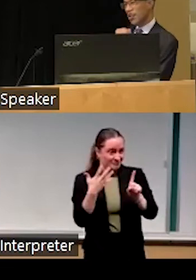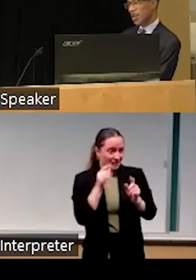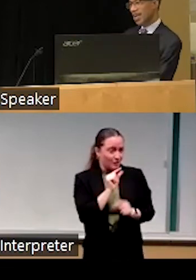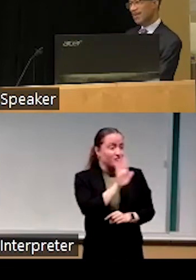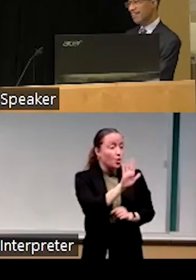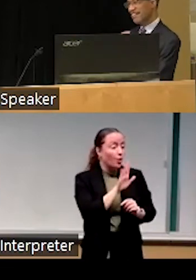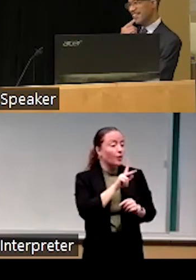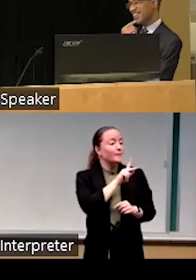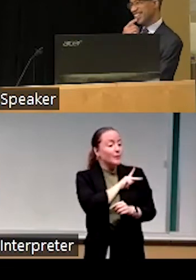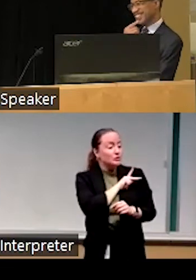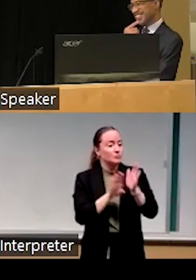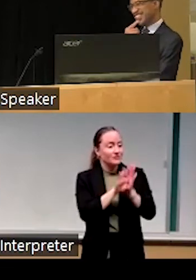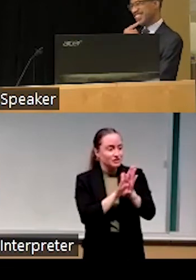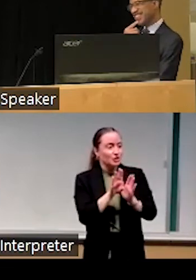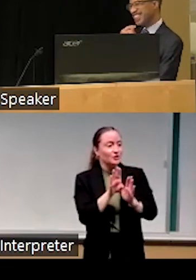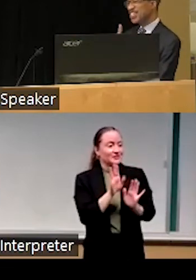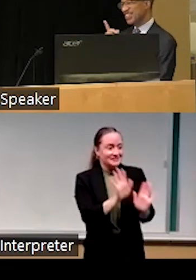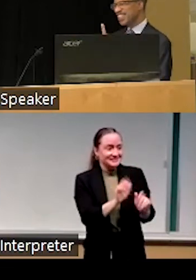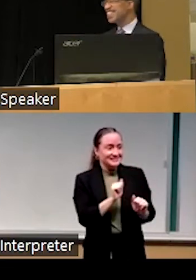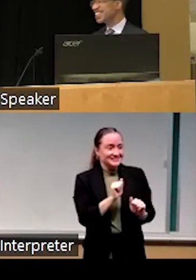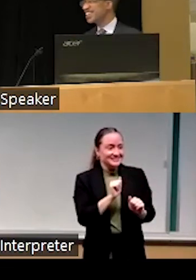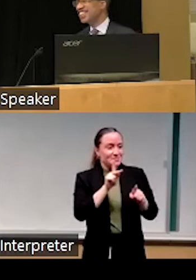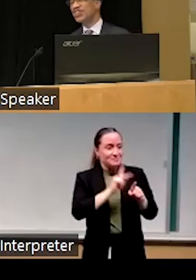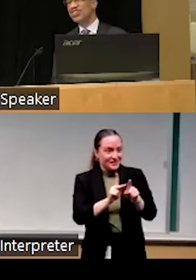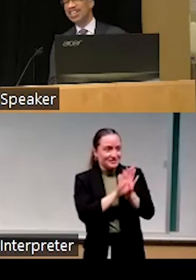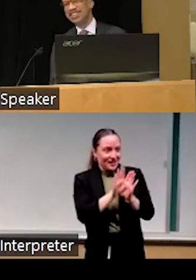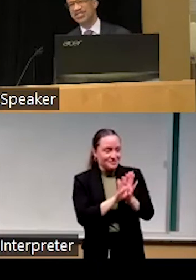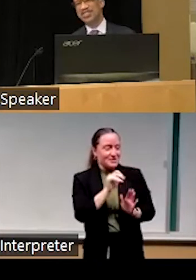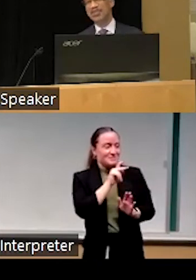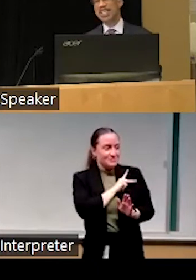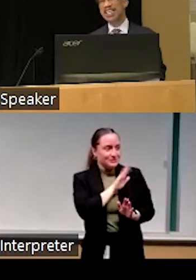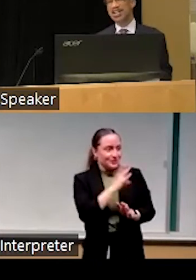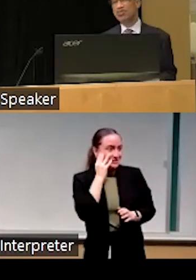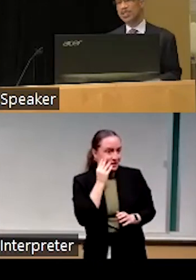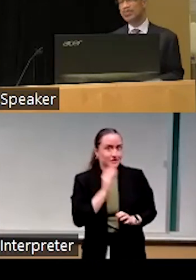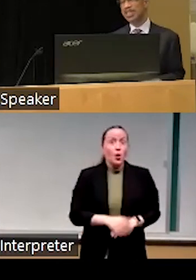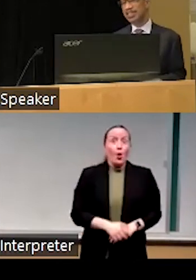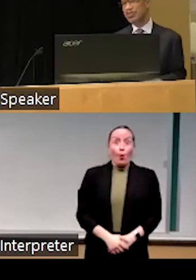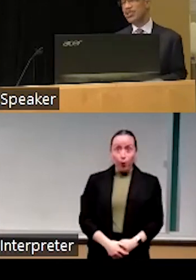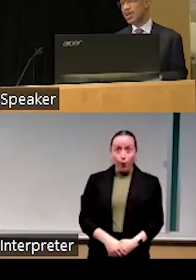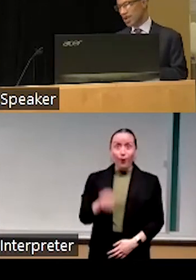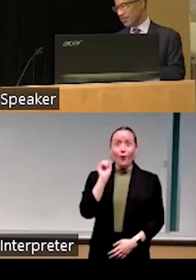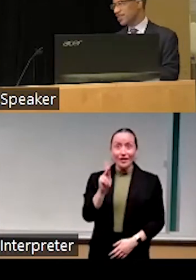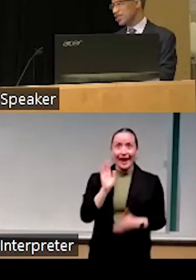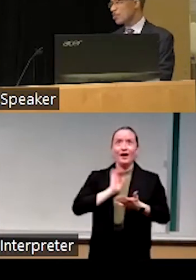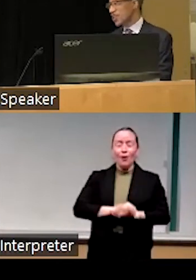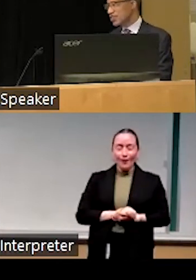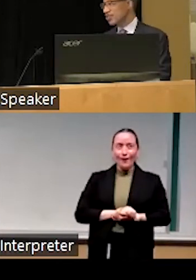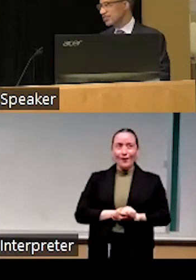okay so so so uh let me uh let me let me talk about the the professional